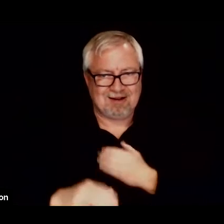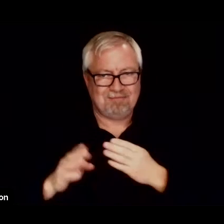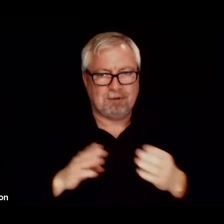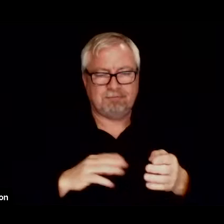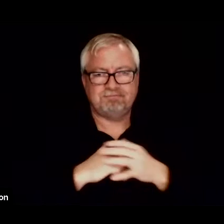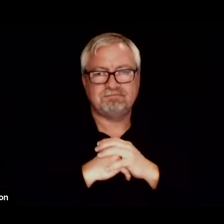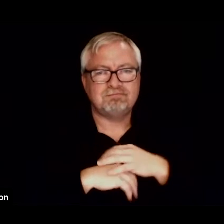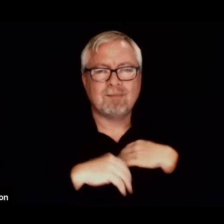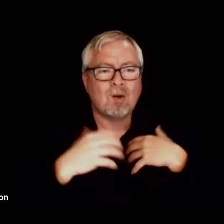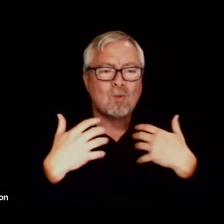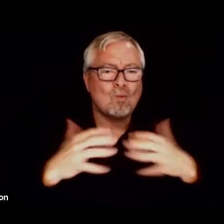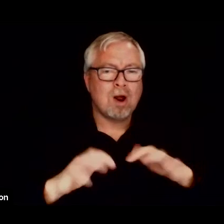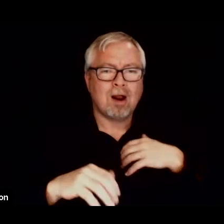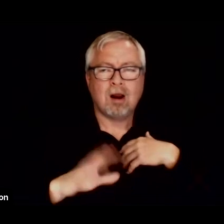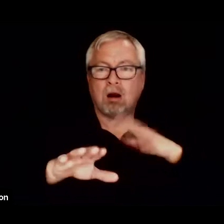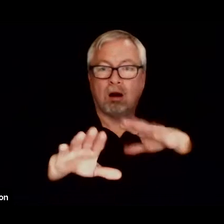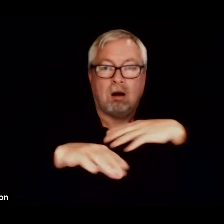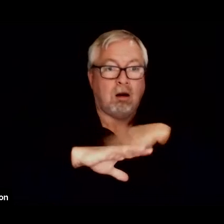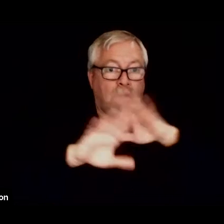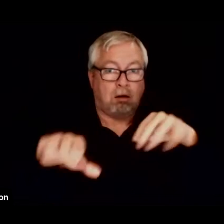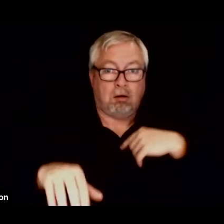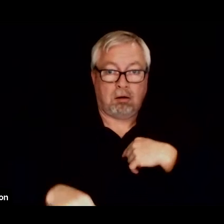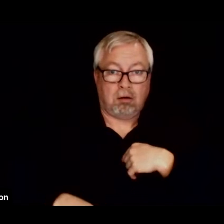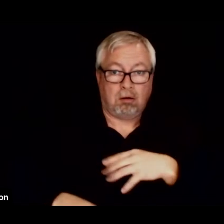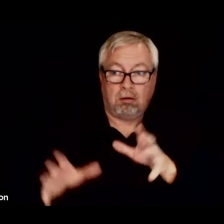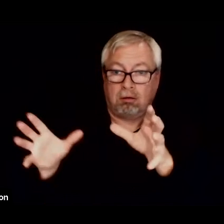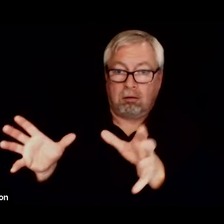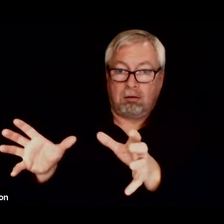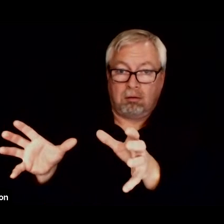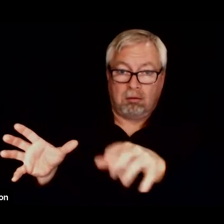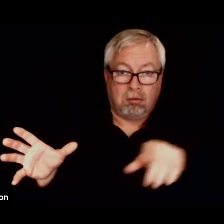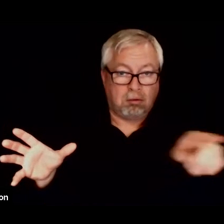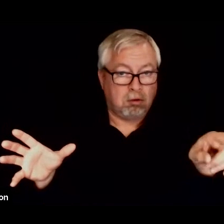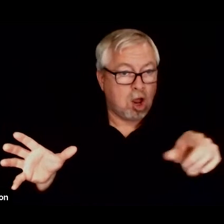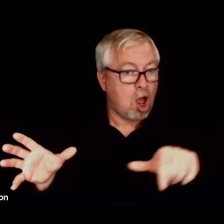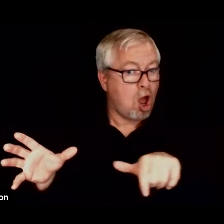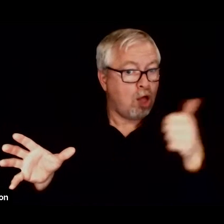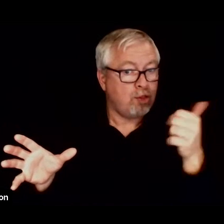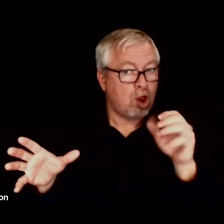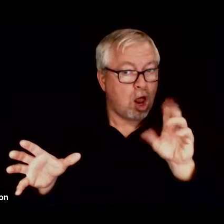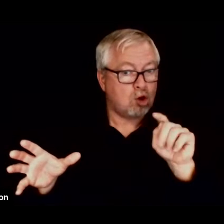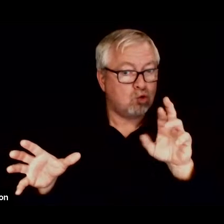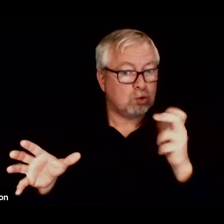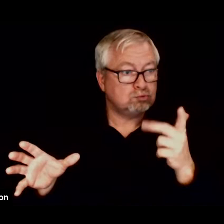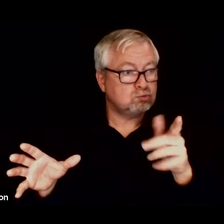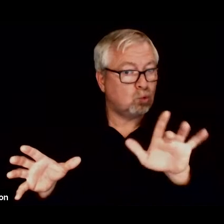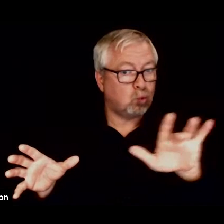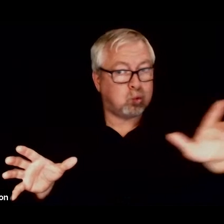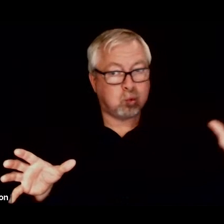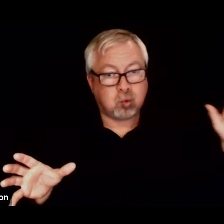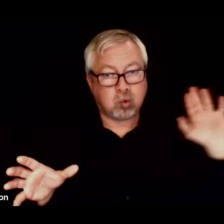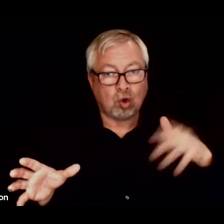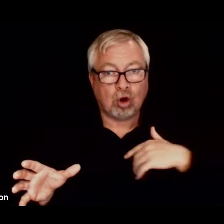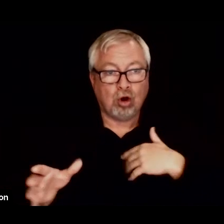even in this first phase but because it is so focused on employment it's a little bit of a